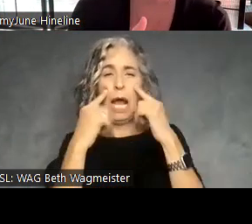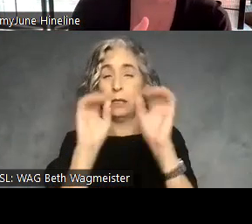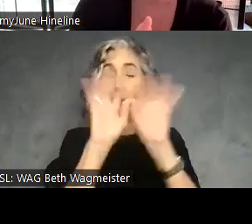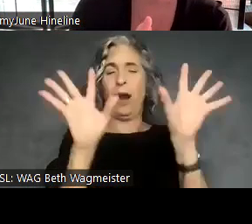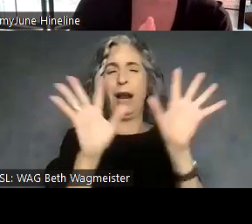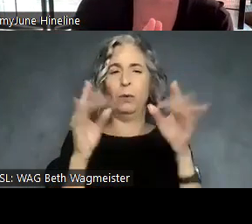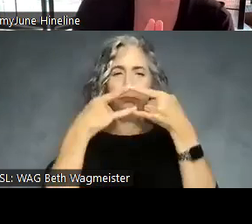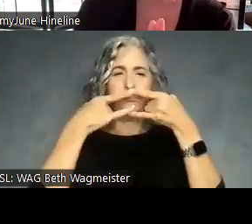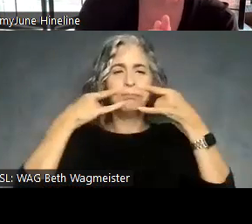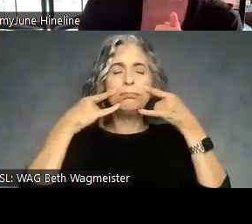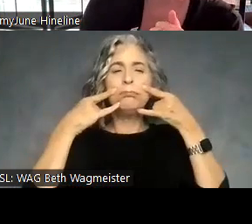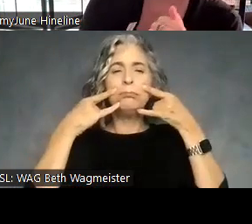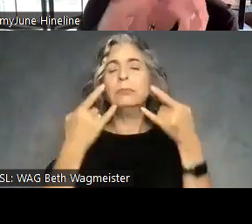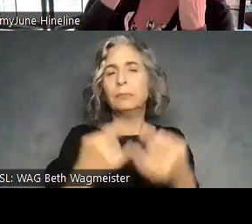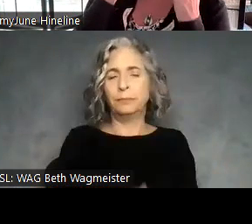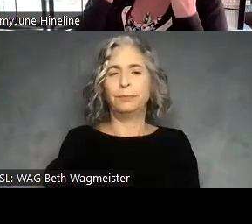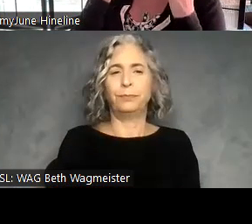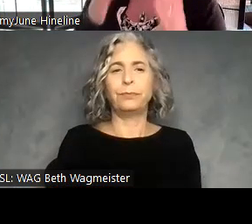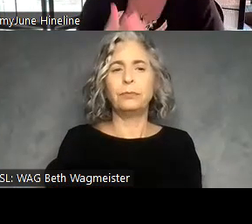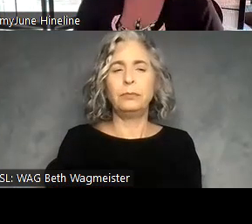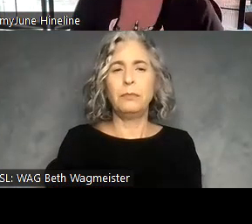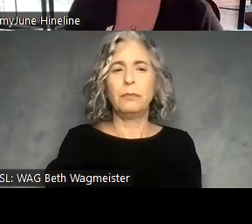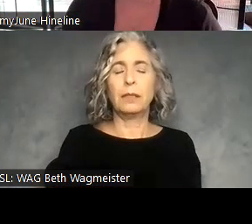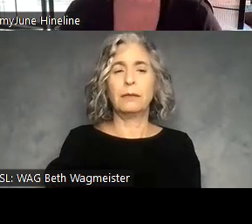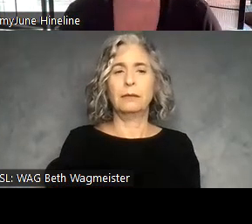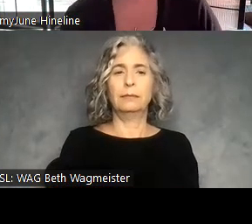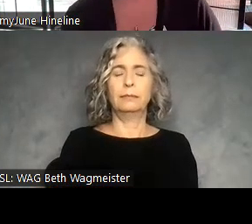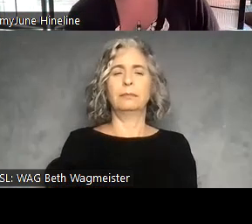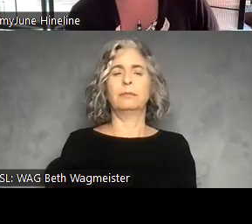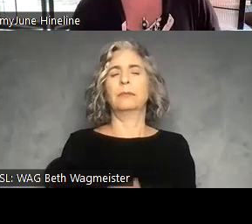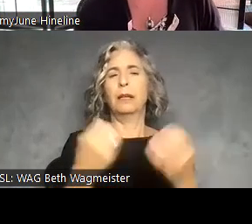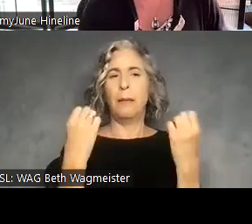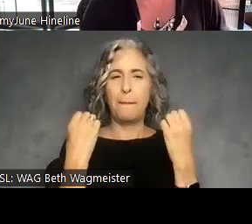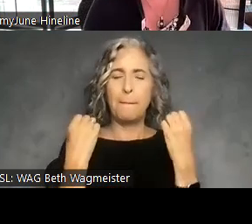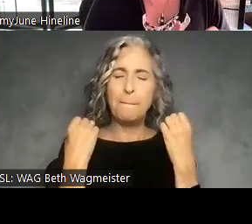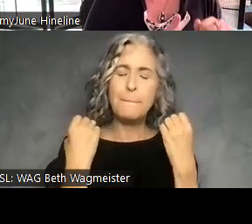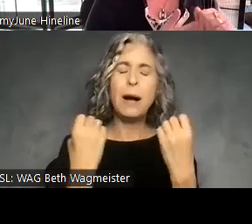of cataracts or maybe loss of an eye or a swollen eye. Perhaps you've gotten stung by a bee and you